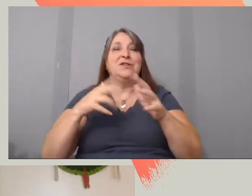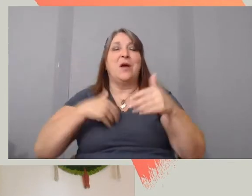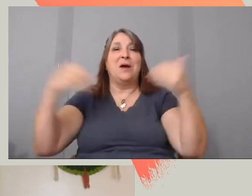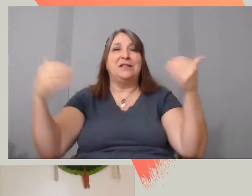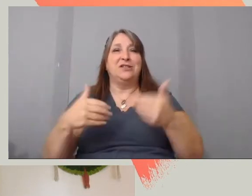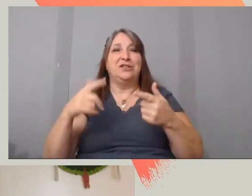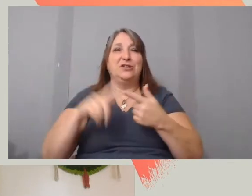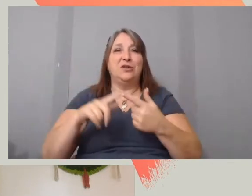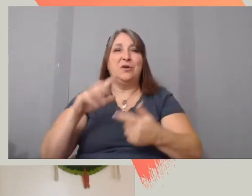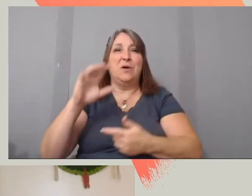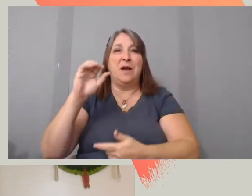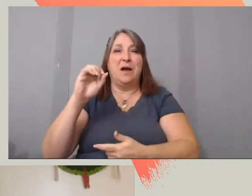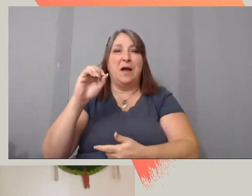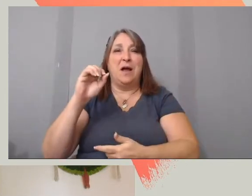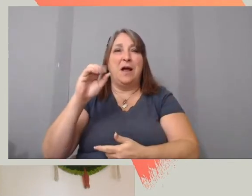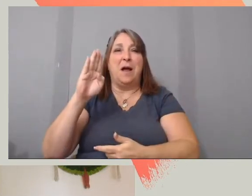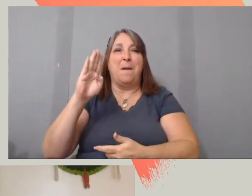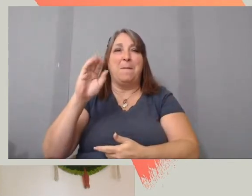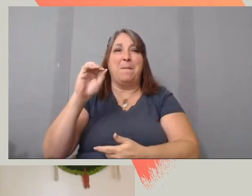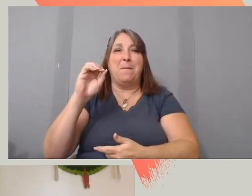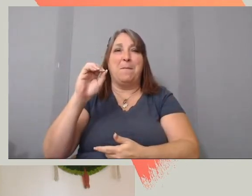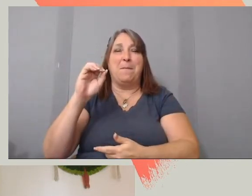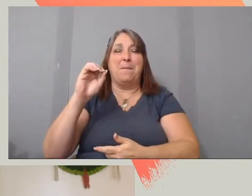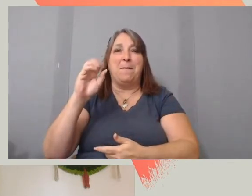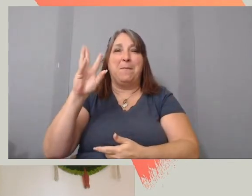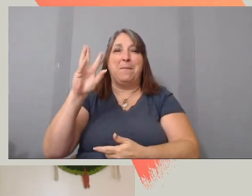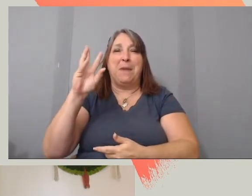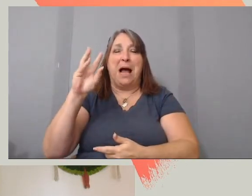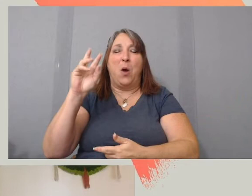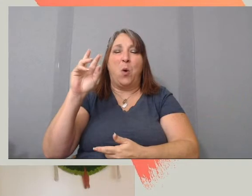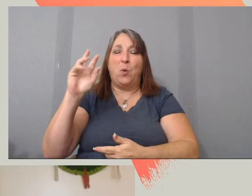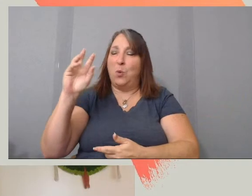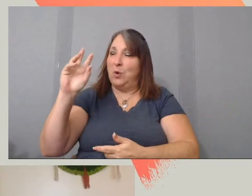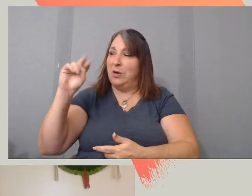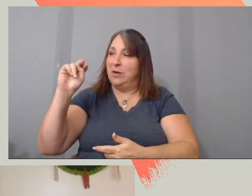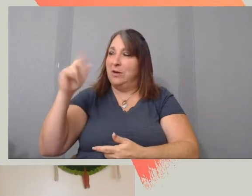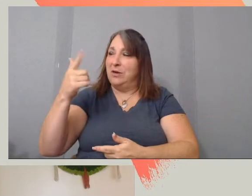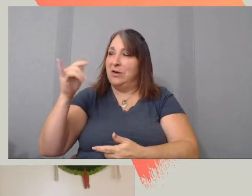who is a Vietnamese American filmmaker. He is in many places.